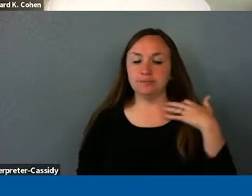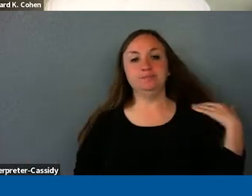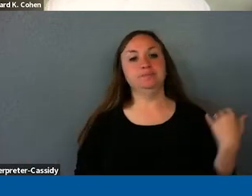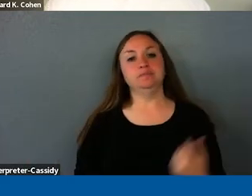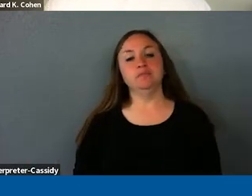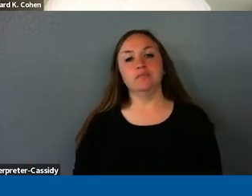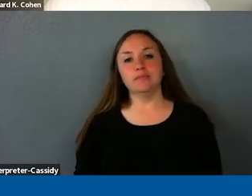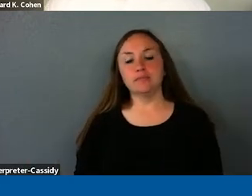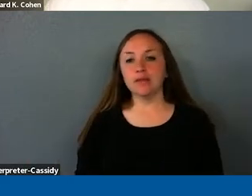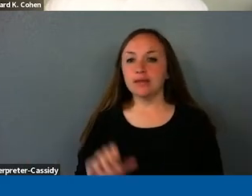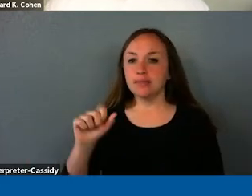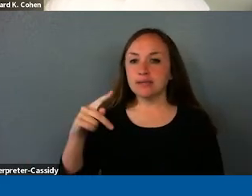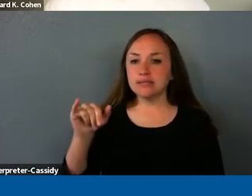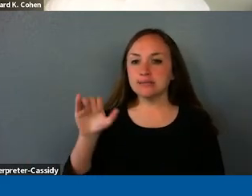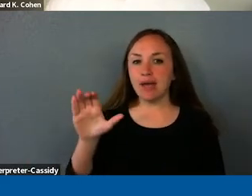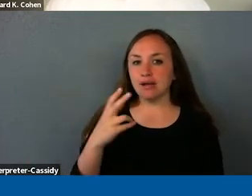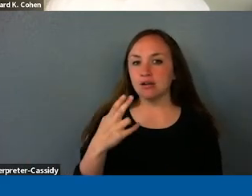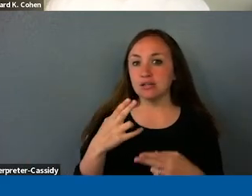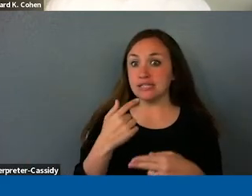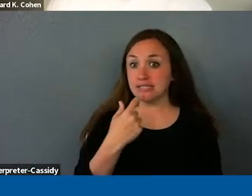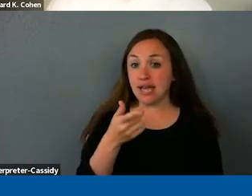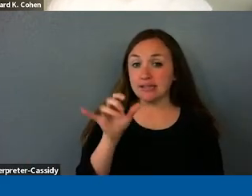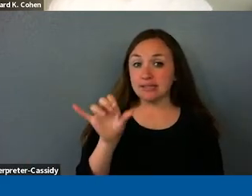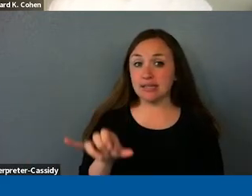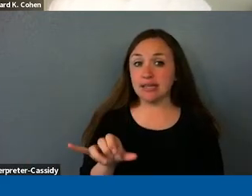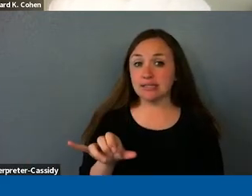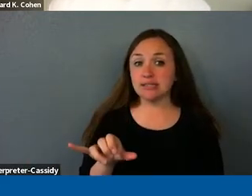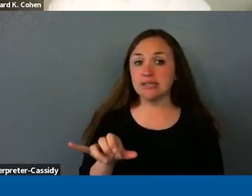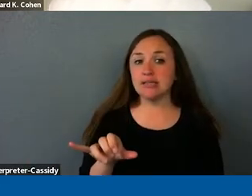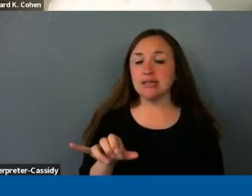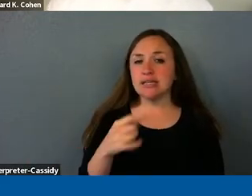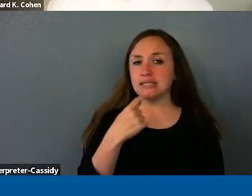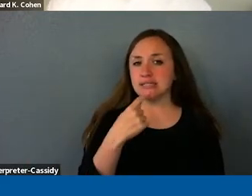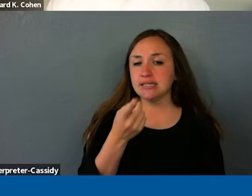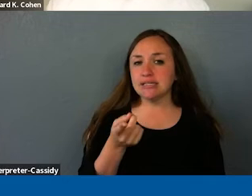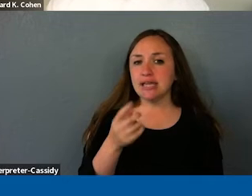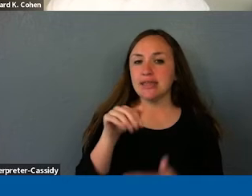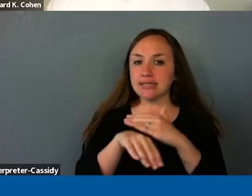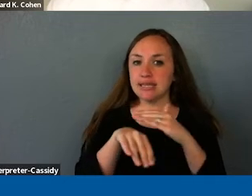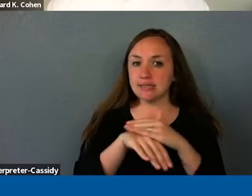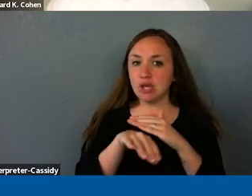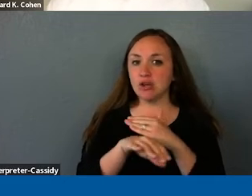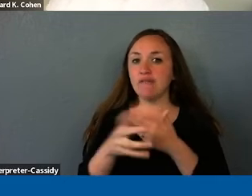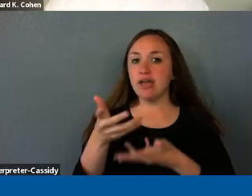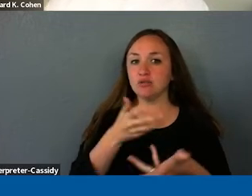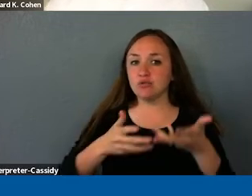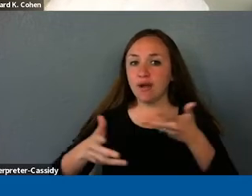The ARIA Spec calls this out explicitly in the Testing Practices and Tool section by saying, "The accessibility of interactive content